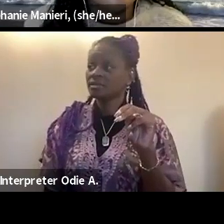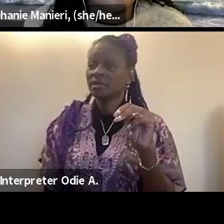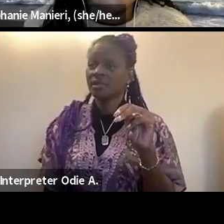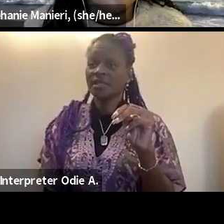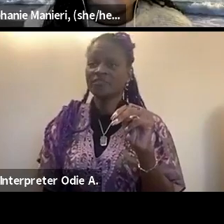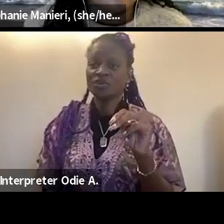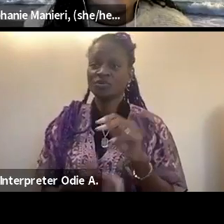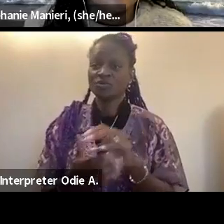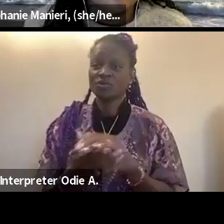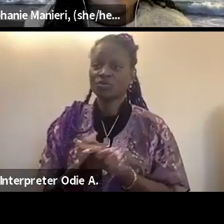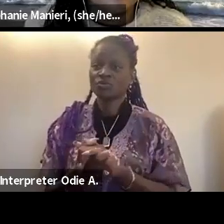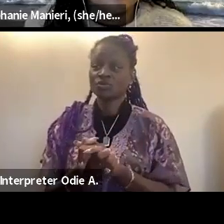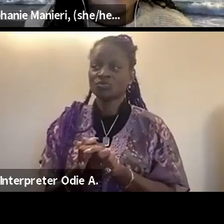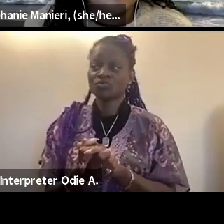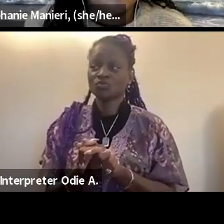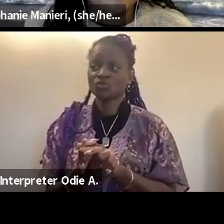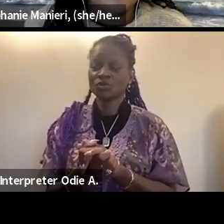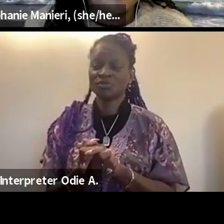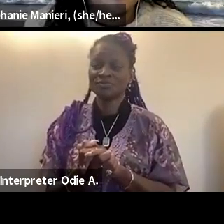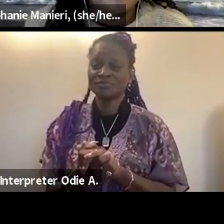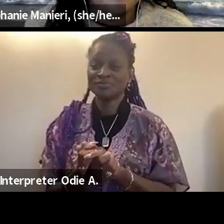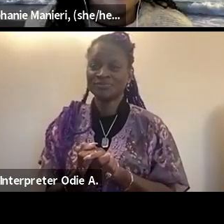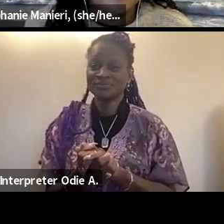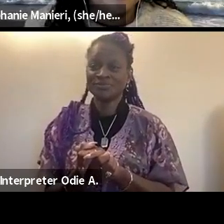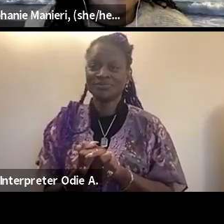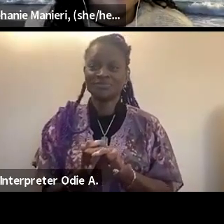I thought I wasn't going to make the clock. You made it.